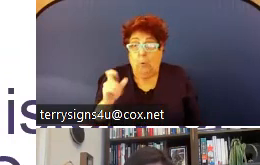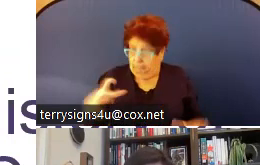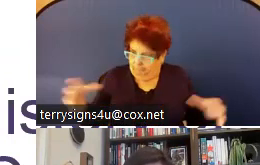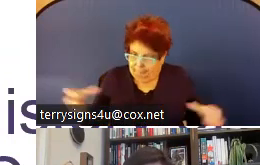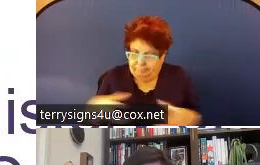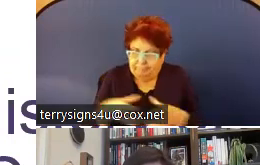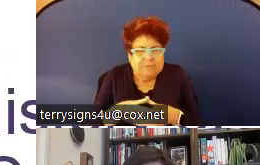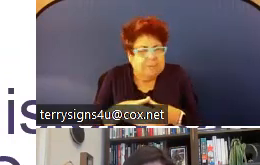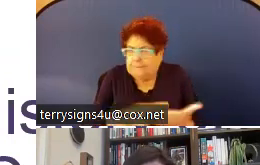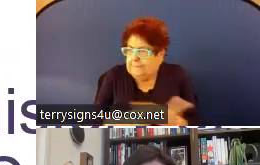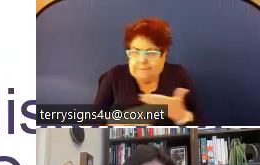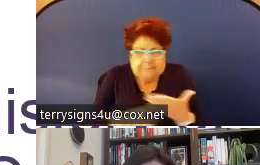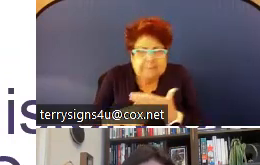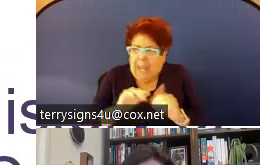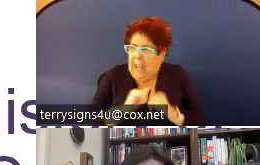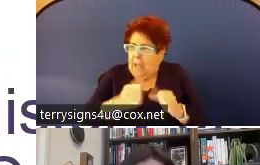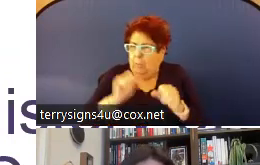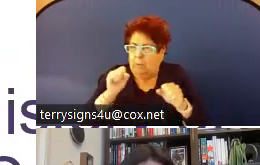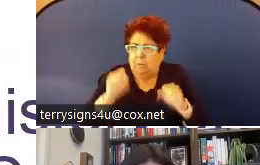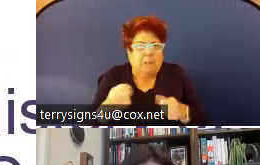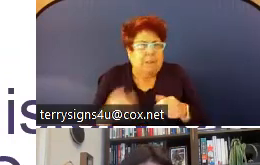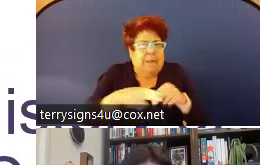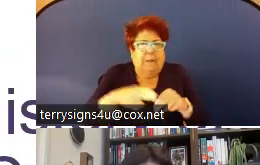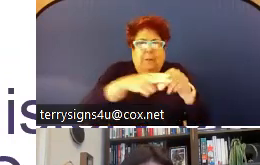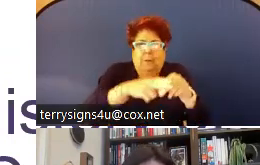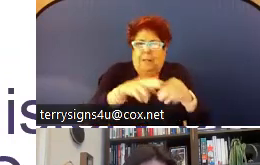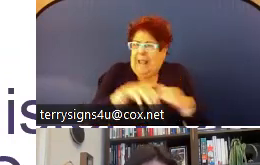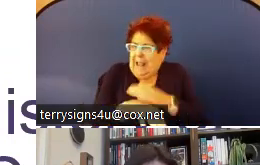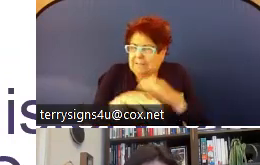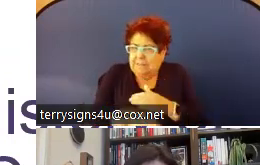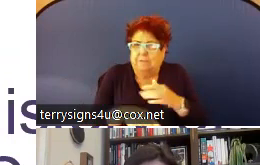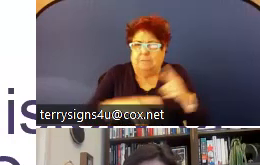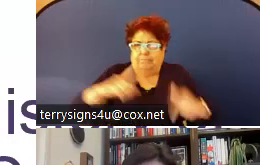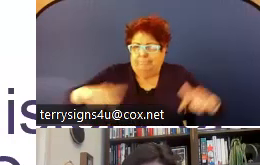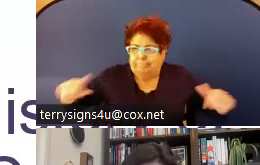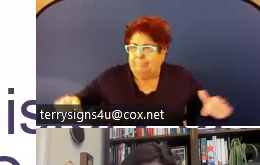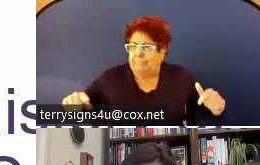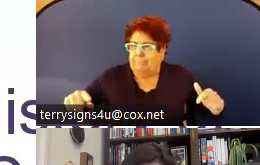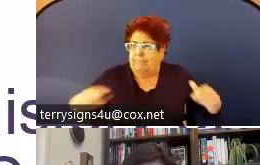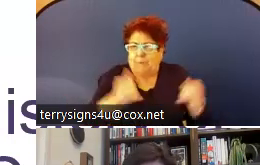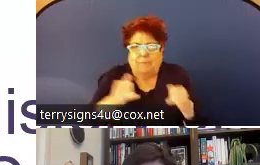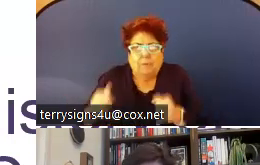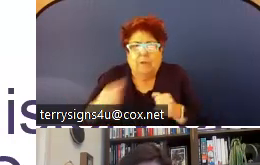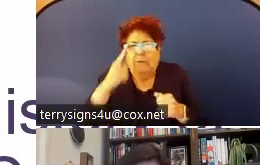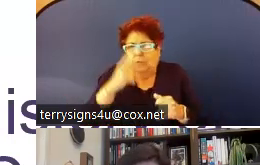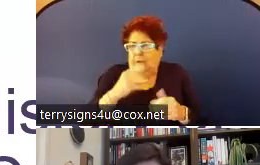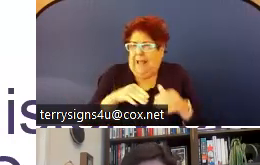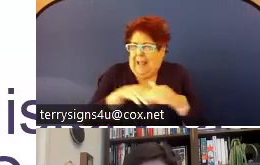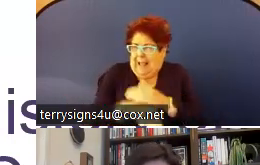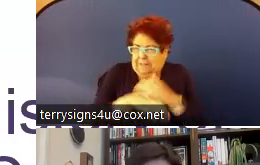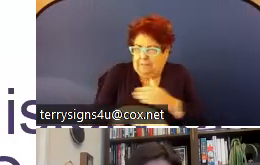access for various individuals to be able to access more modifications and home repairs.